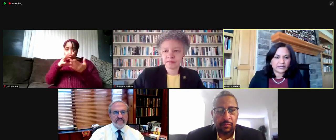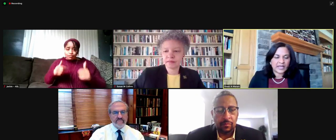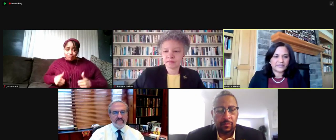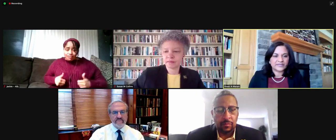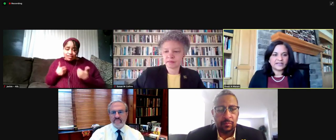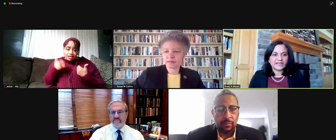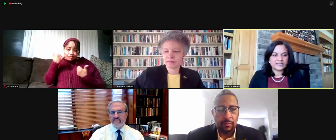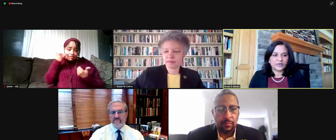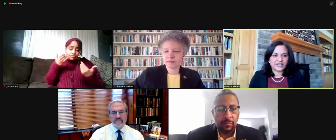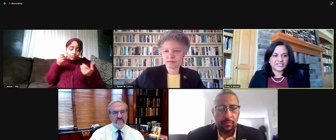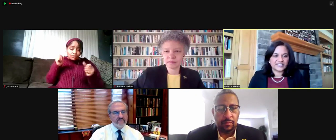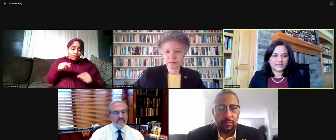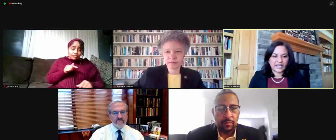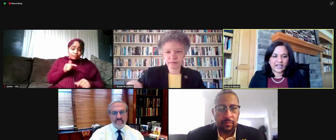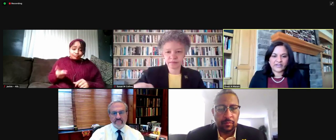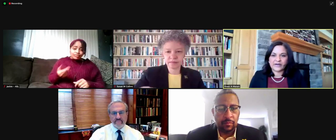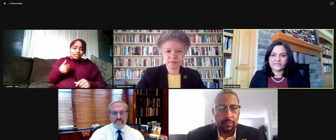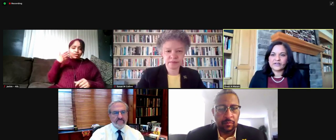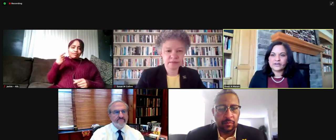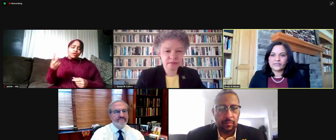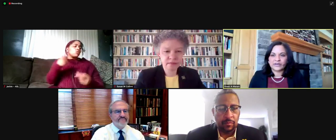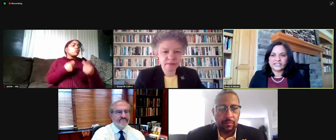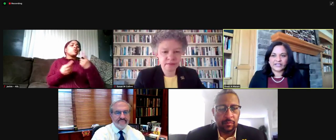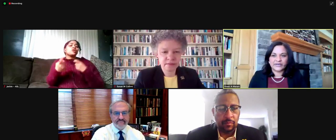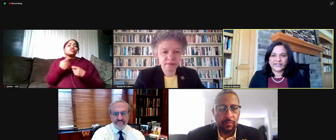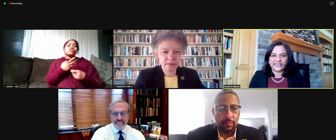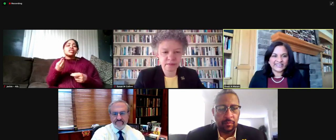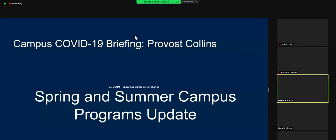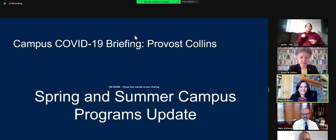I know we have some questions and we have Martino here.